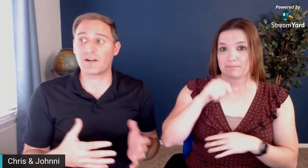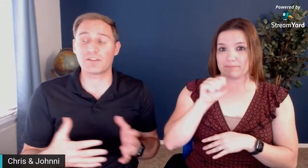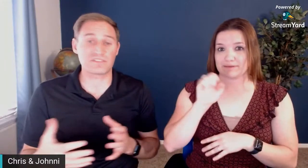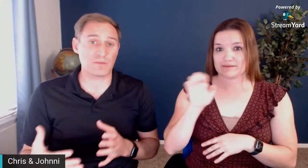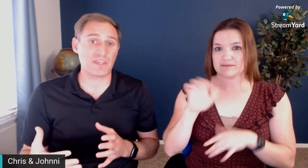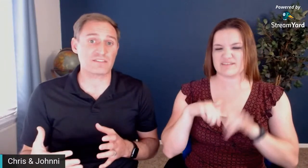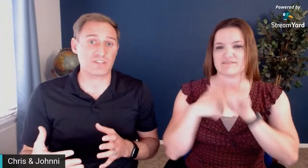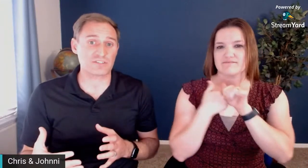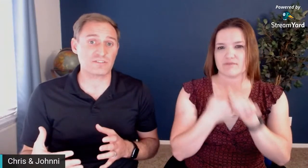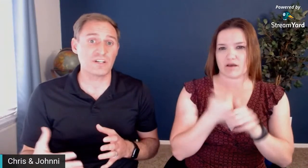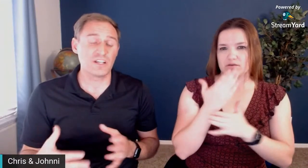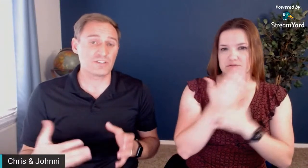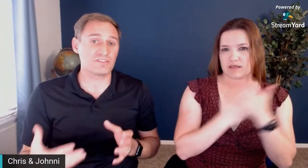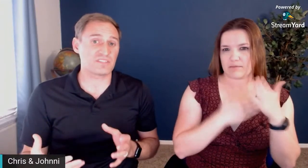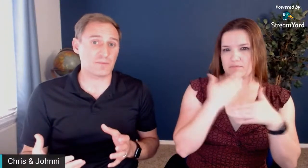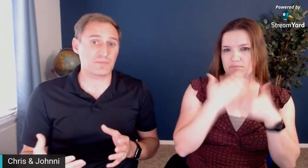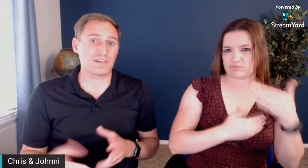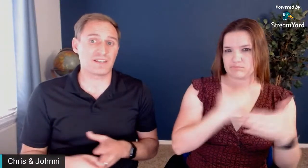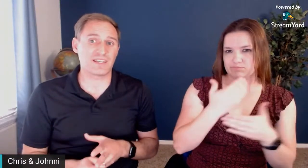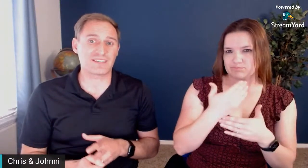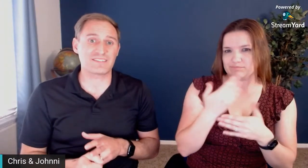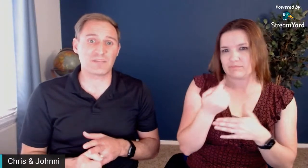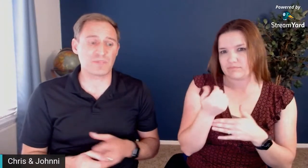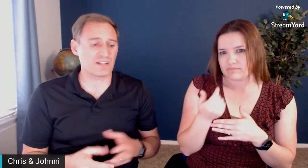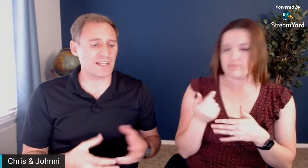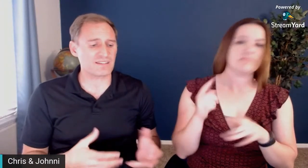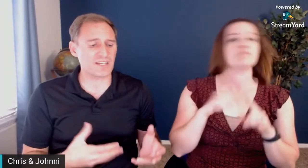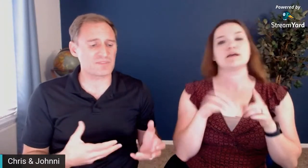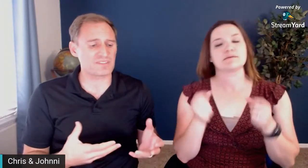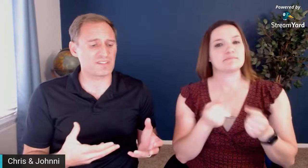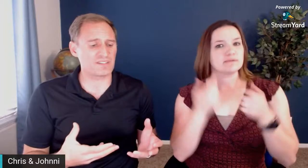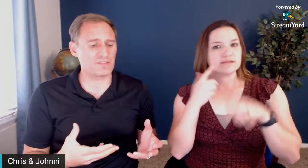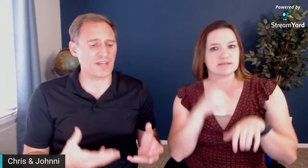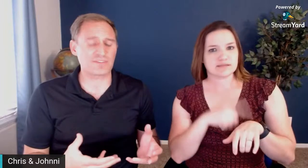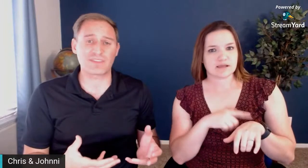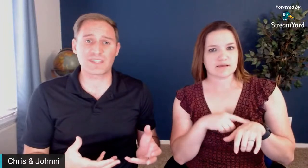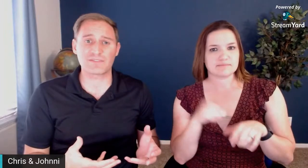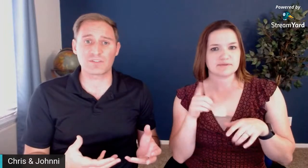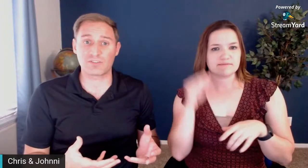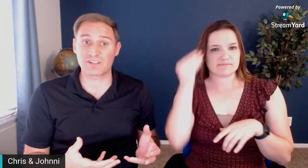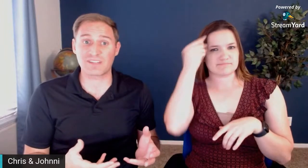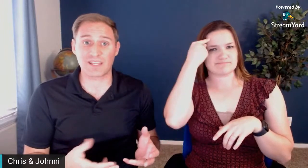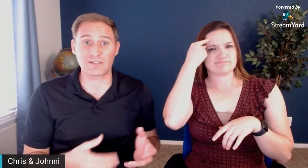follow some of that structure to some extent but a lot of times you have to think of your intent